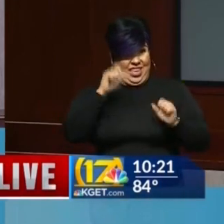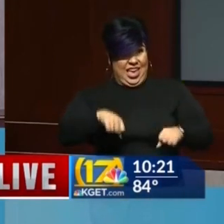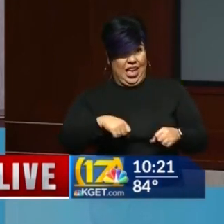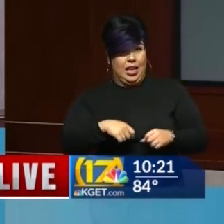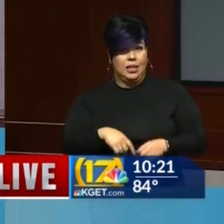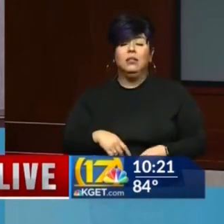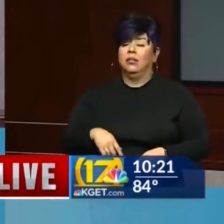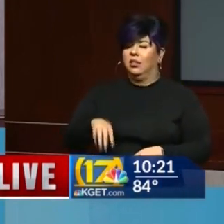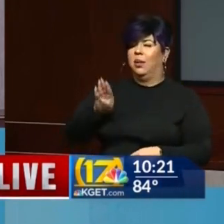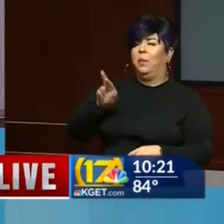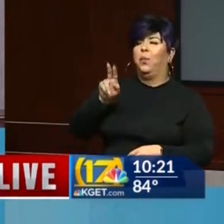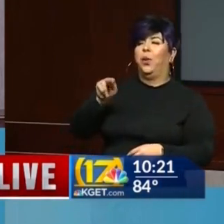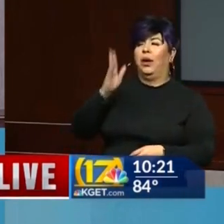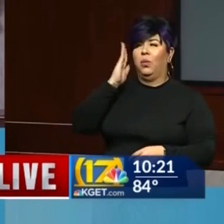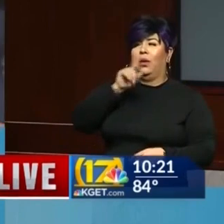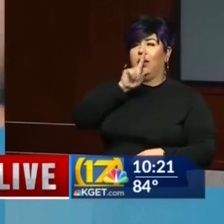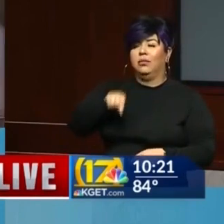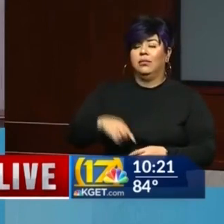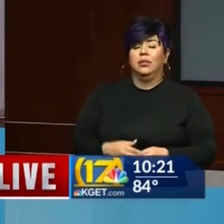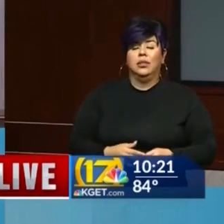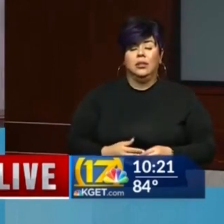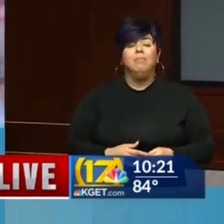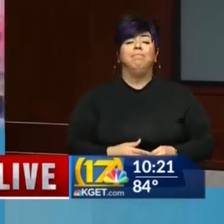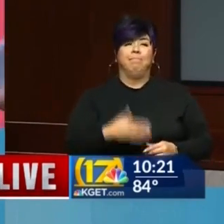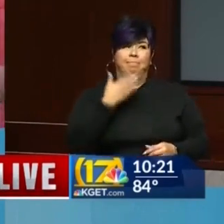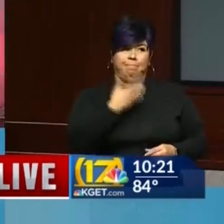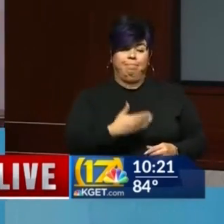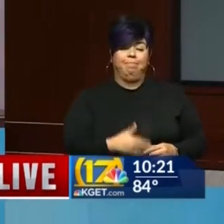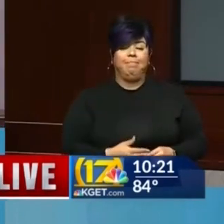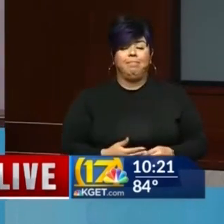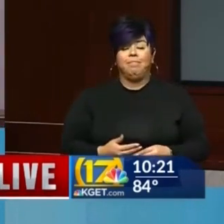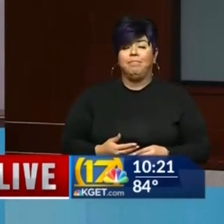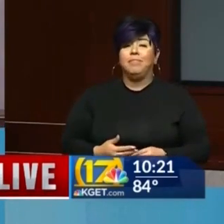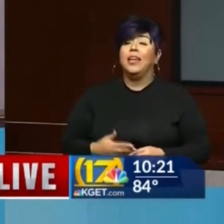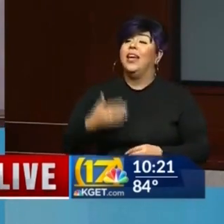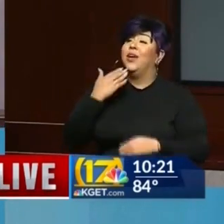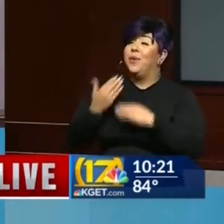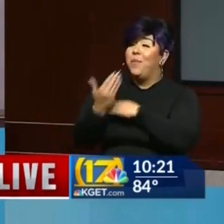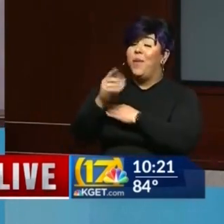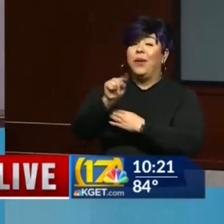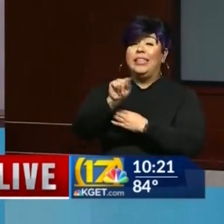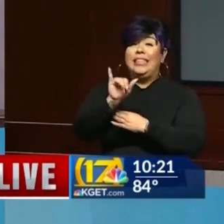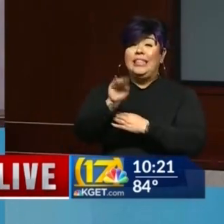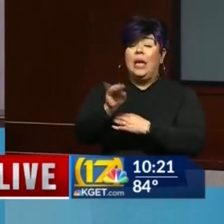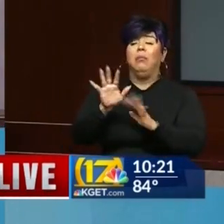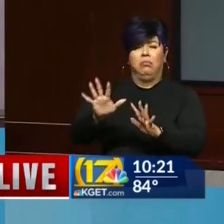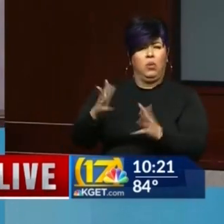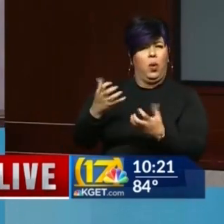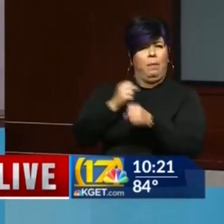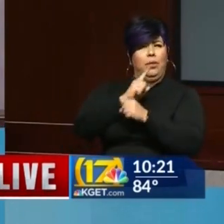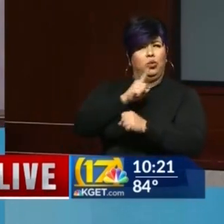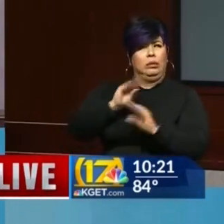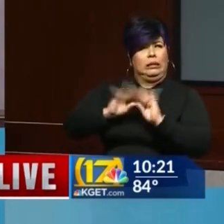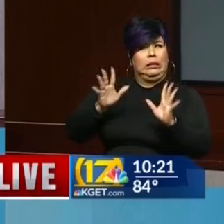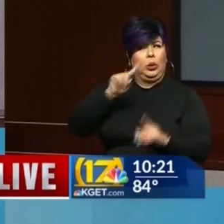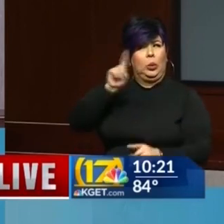CAUTIOUSLY OPTIMISTIC THAT IN A WEEK OR 2'S TIME THAT WE WILL BE ABLE TO MOVE INTO THE RED TIER. WE WILL HAVE BRYNN RESPOND.